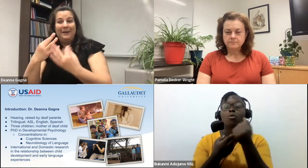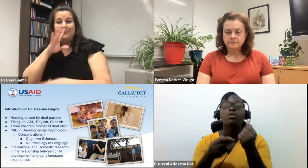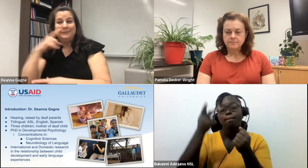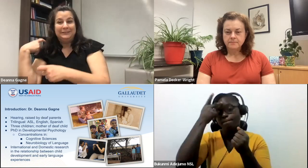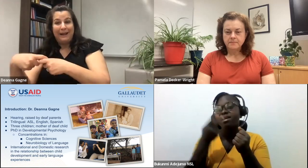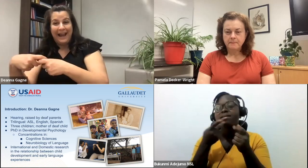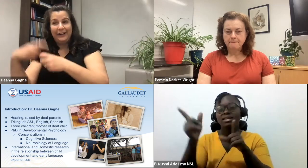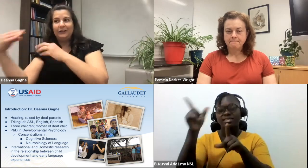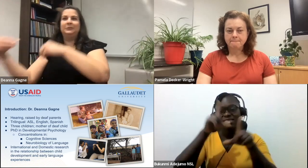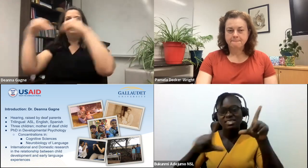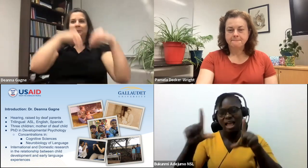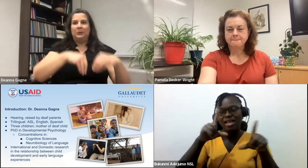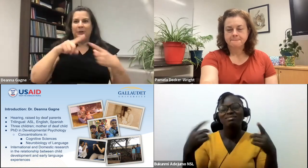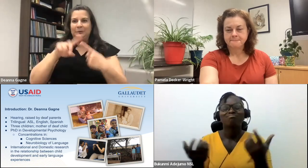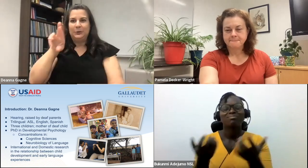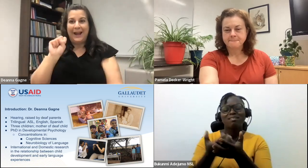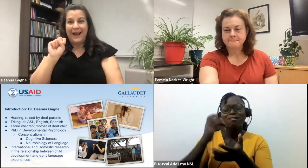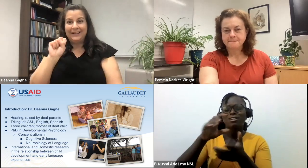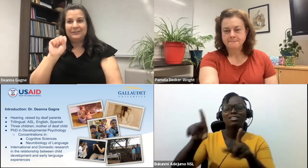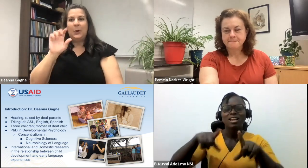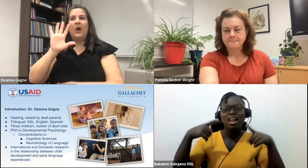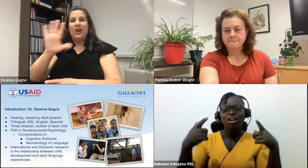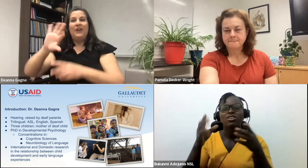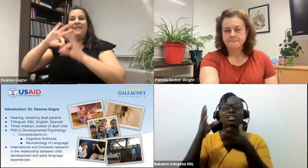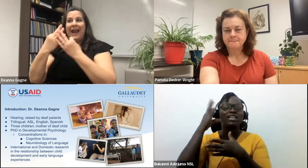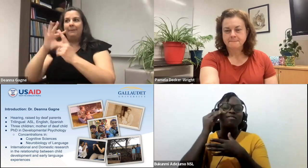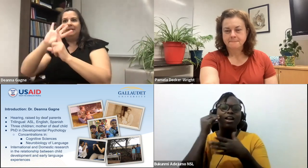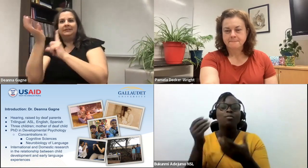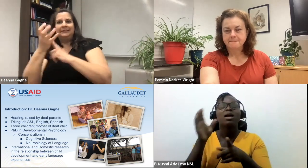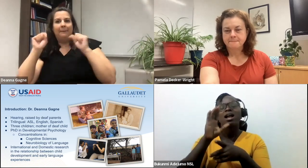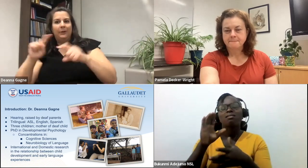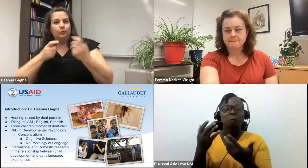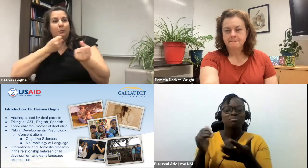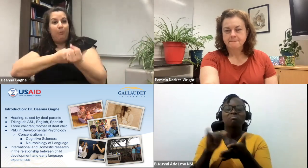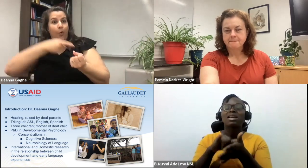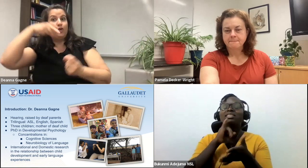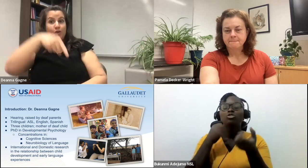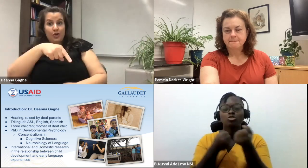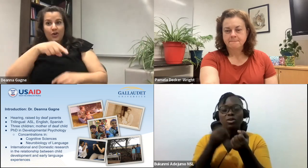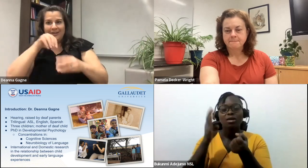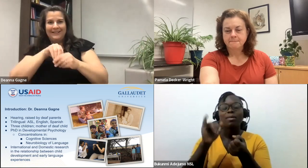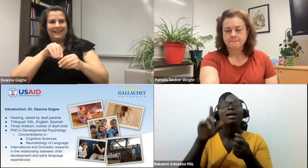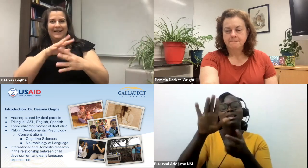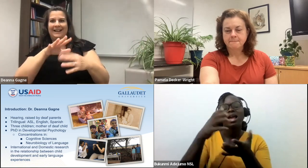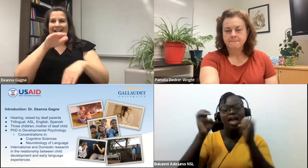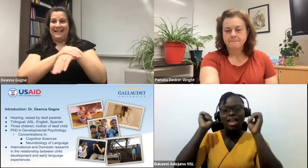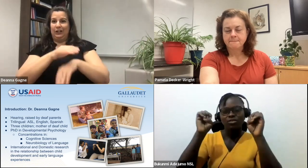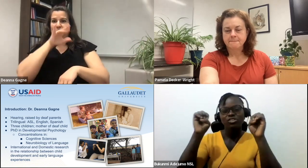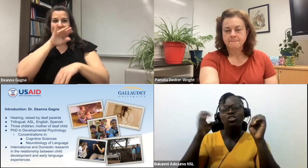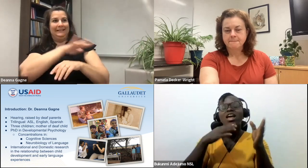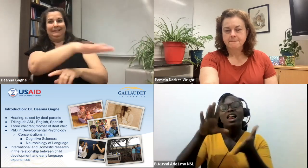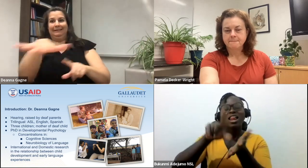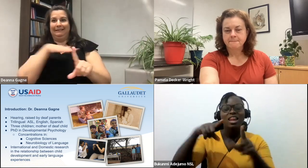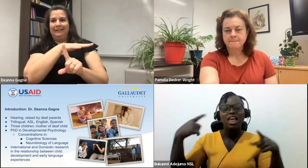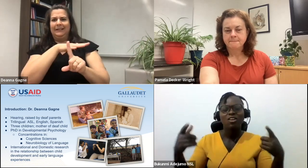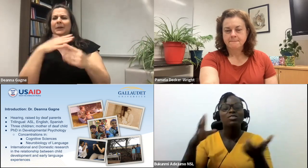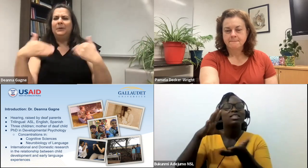and plus my mother's family also who spoke Spanish when they moved to the Us. Her family environment was able to give her support.